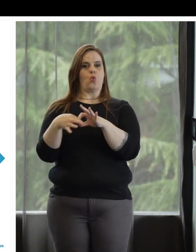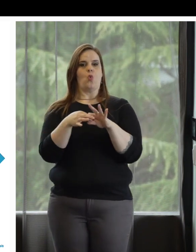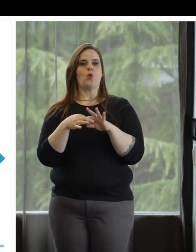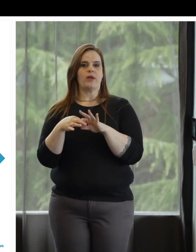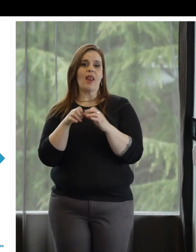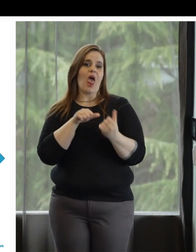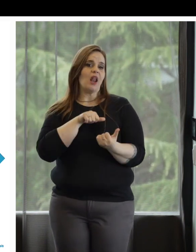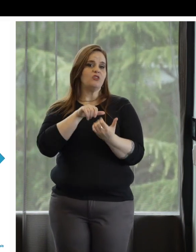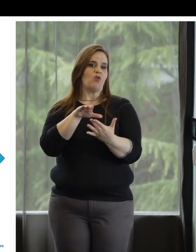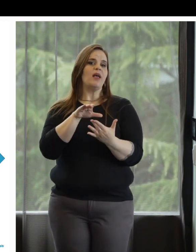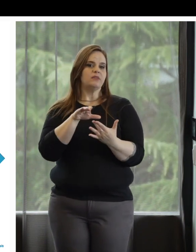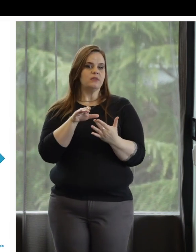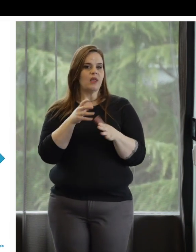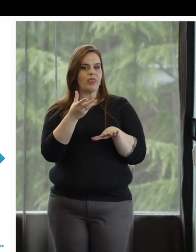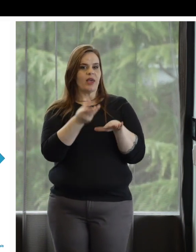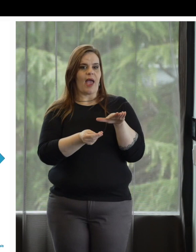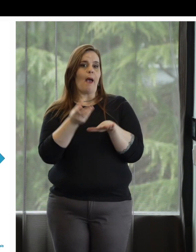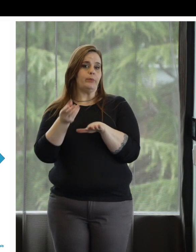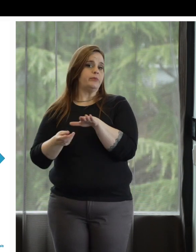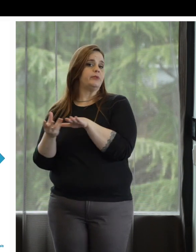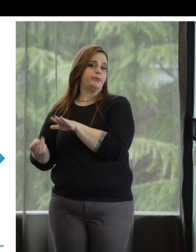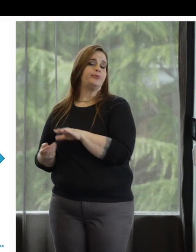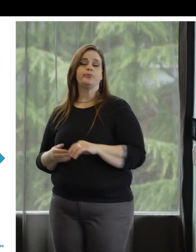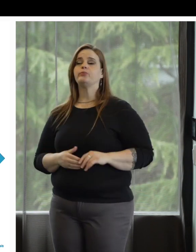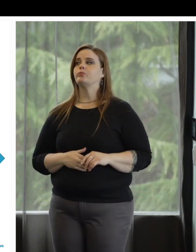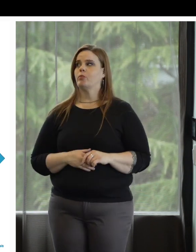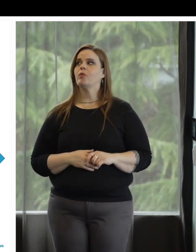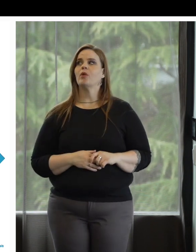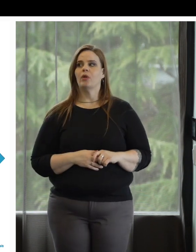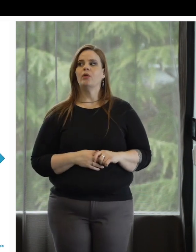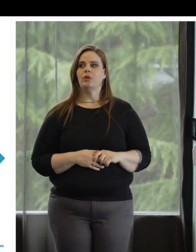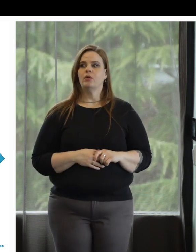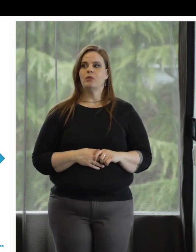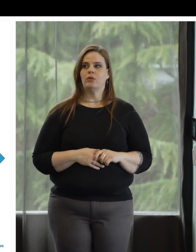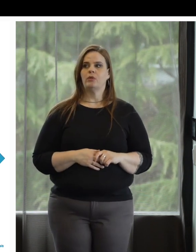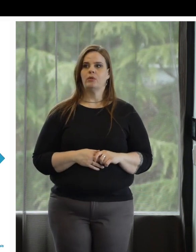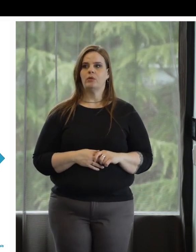of those gaps. The project